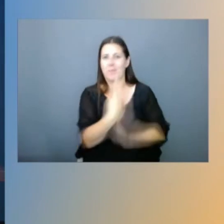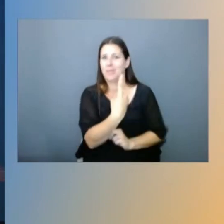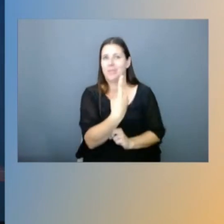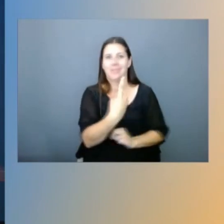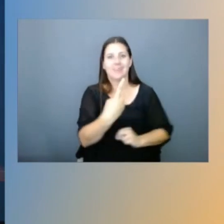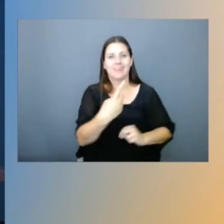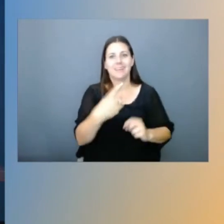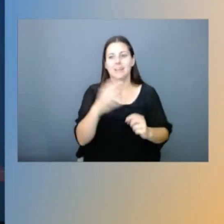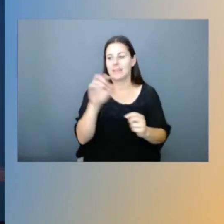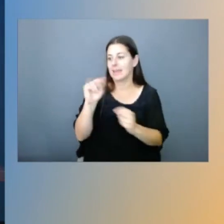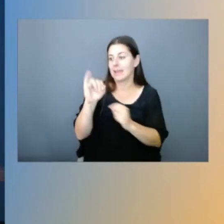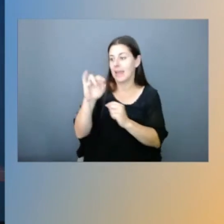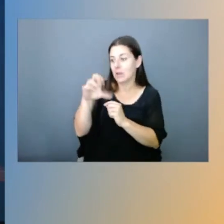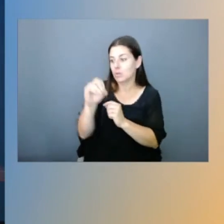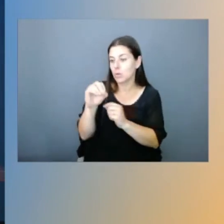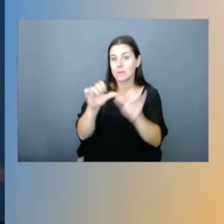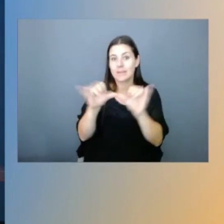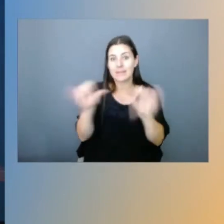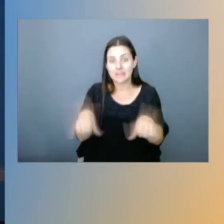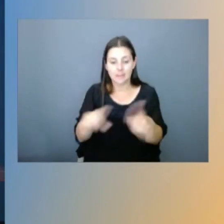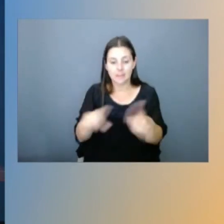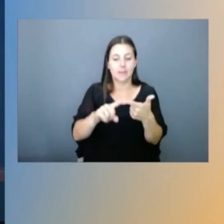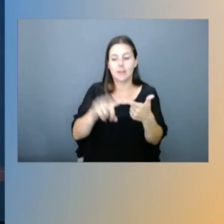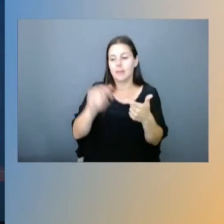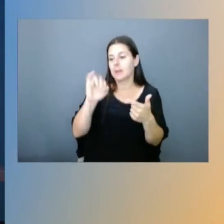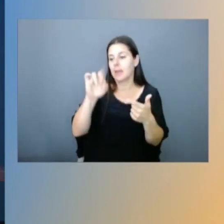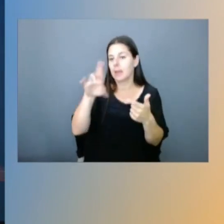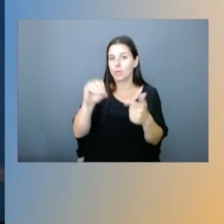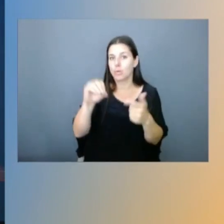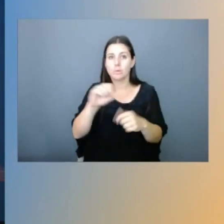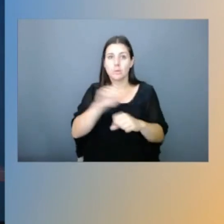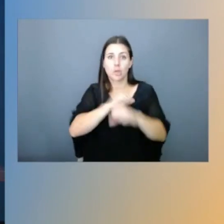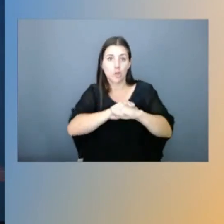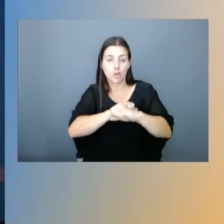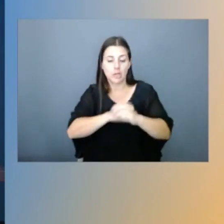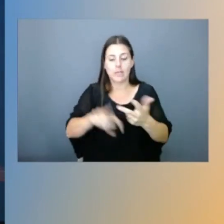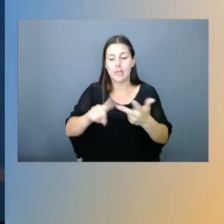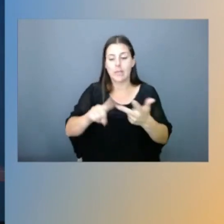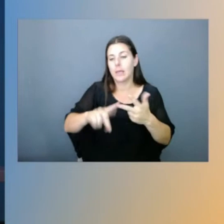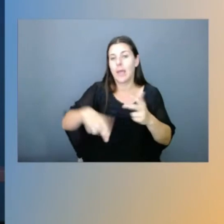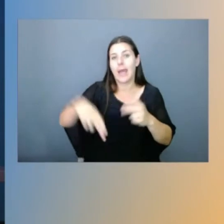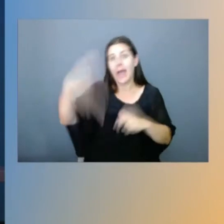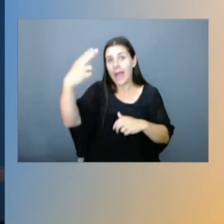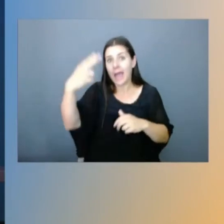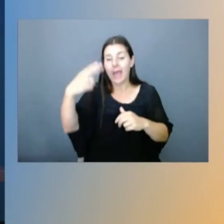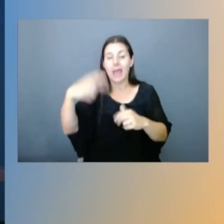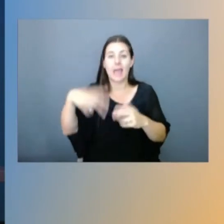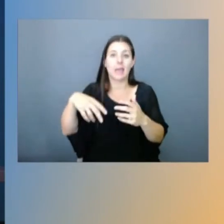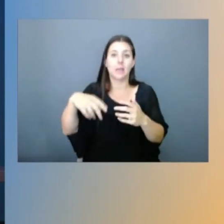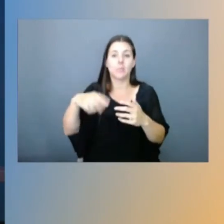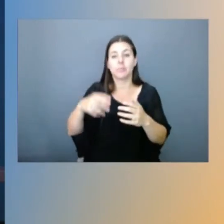we got the Nitro Security Chip, high performance, low cost machine learning chips like Inferentia, and then the three generation